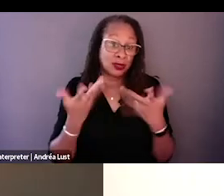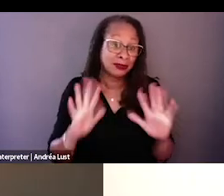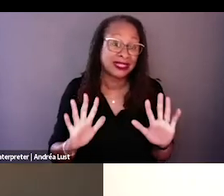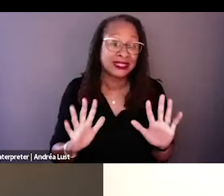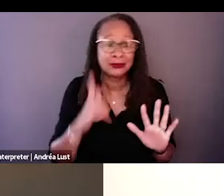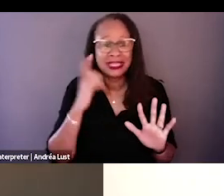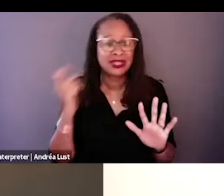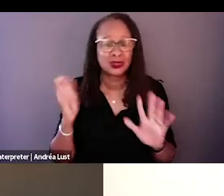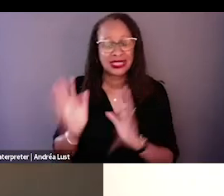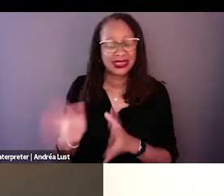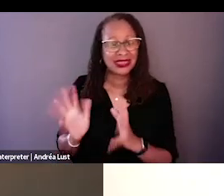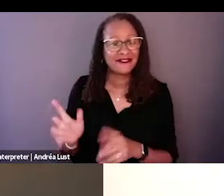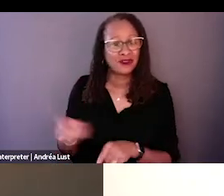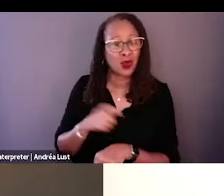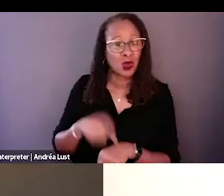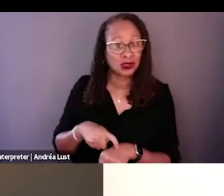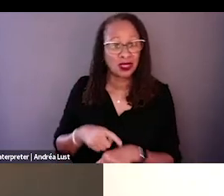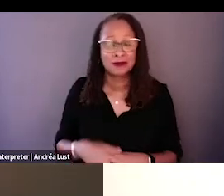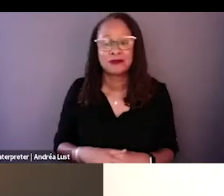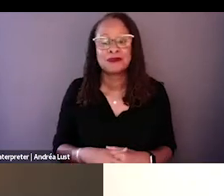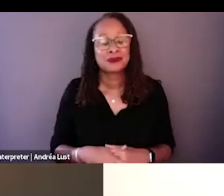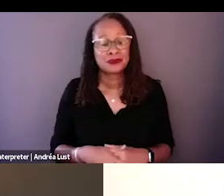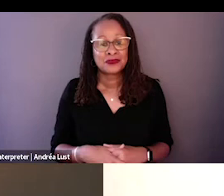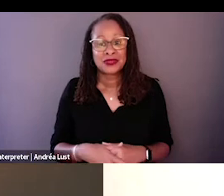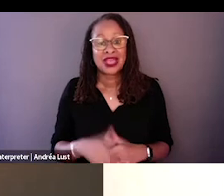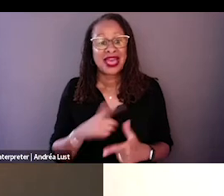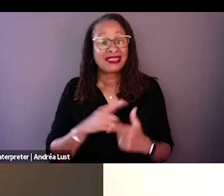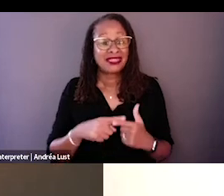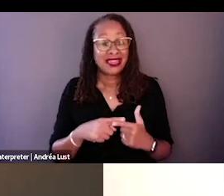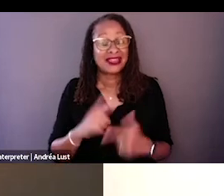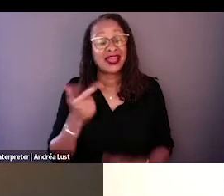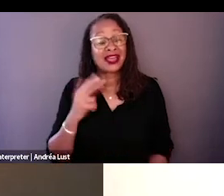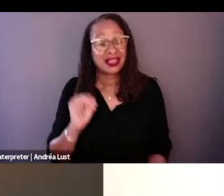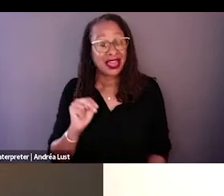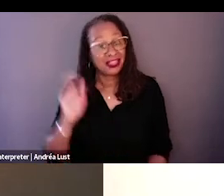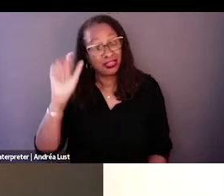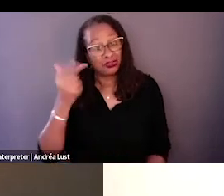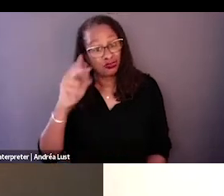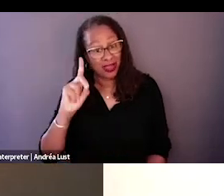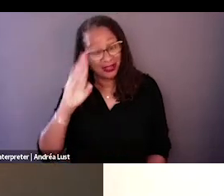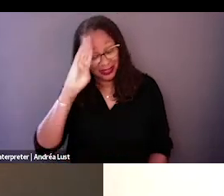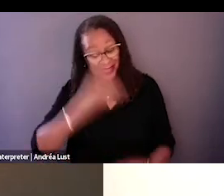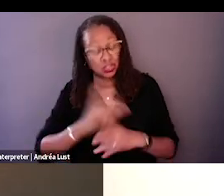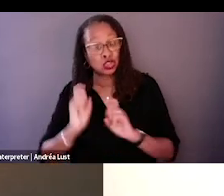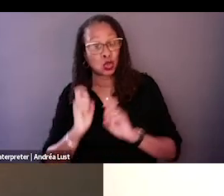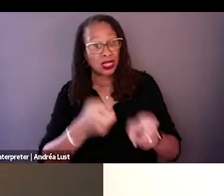middle ages or antiquity, but only the last -- hundred some years.